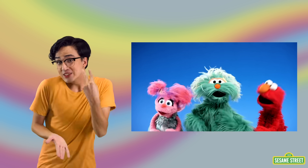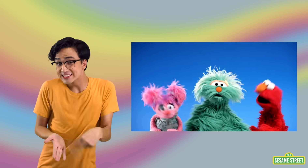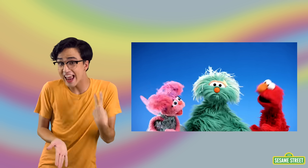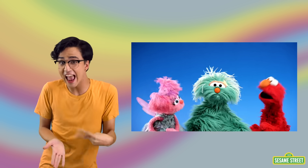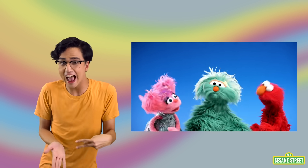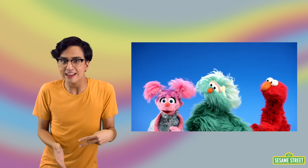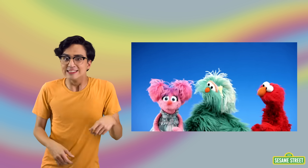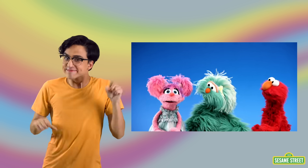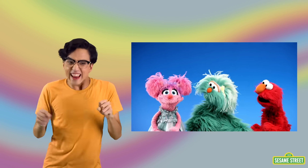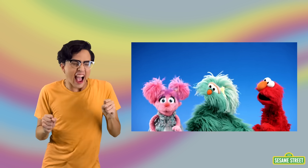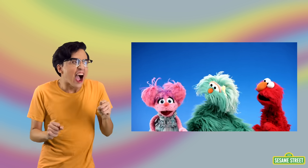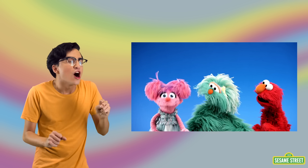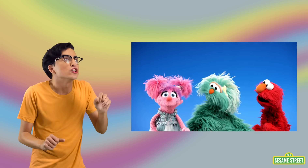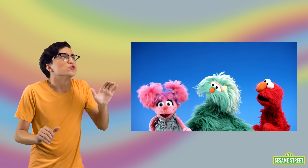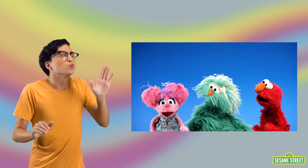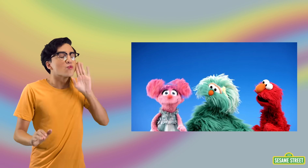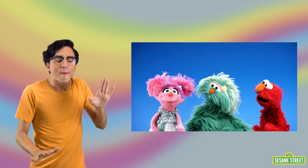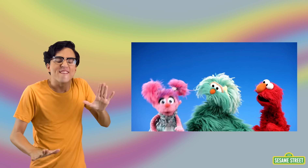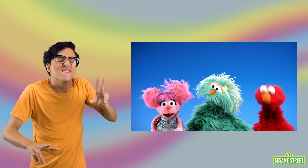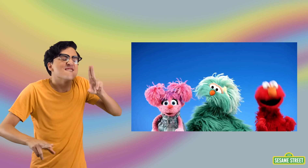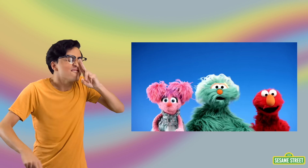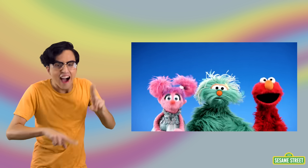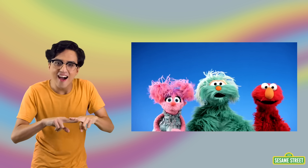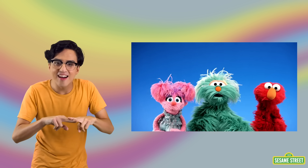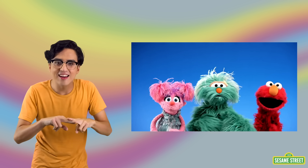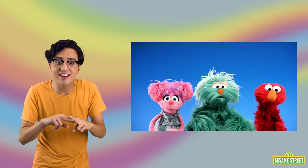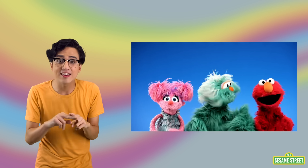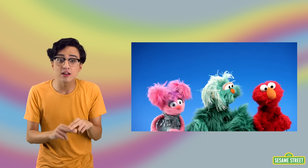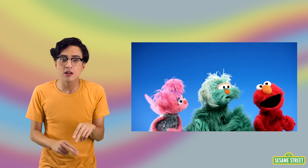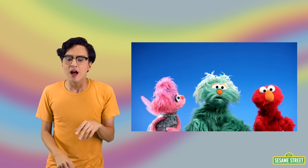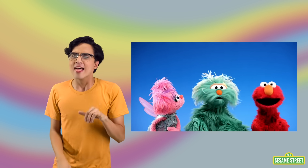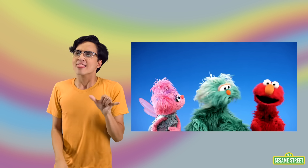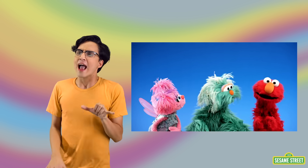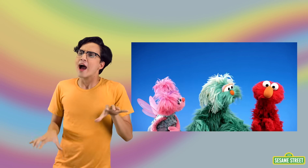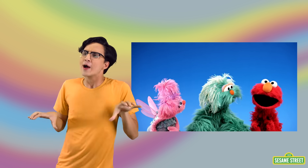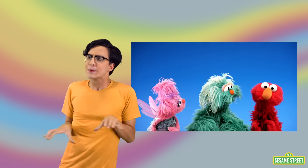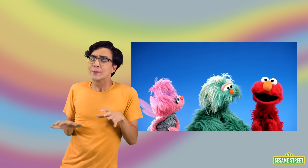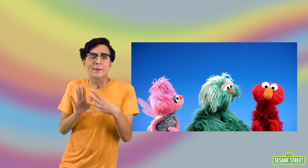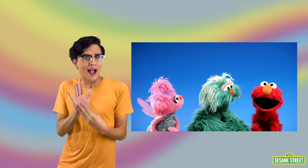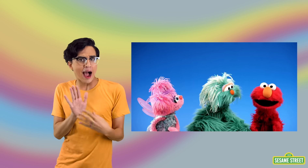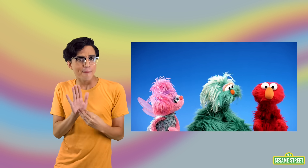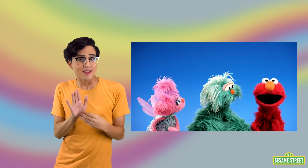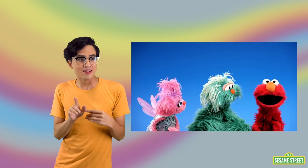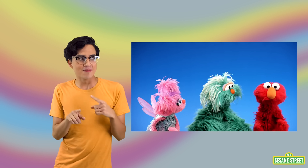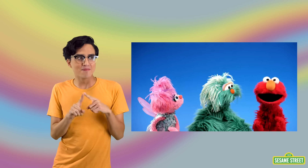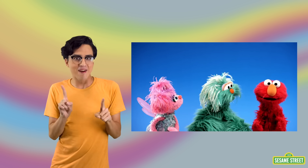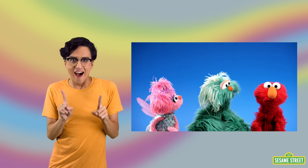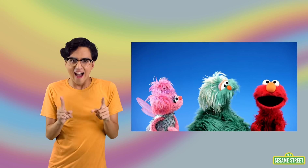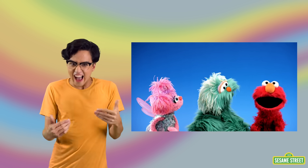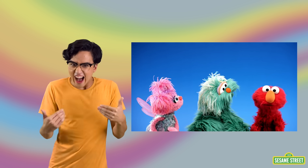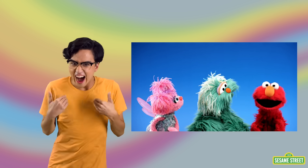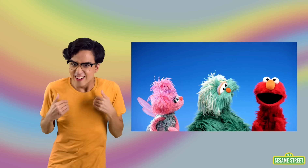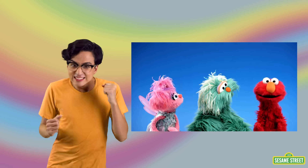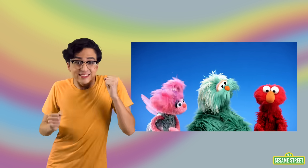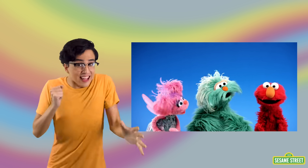Yeah and it's gonna be so much fun. Yeah. It's sort of like Simon Says but with singing.